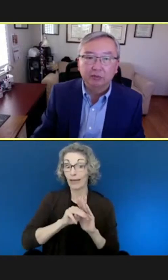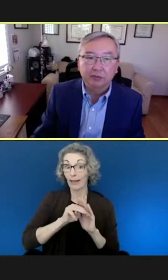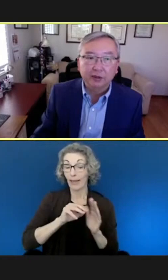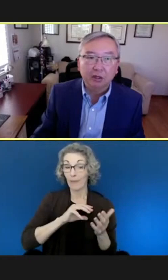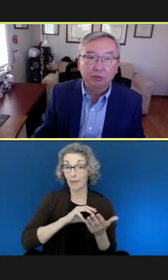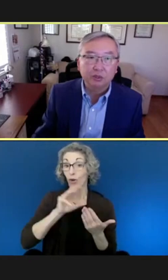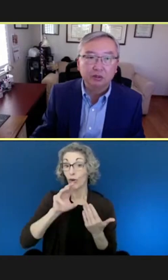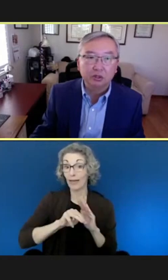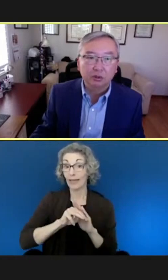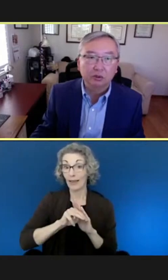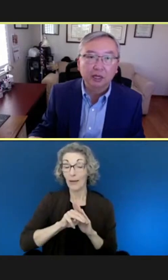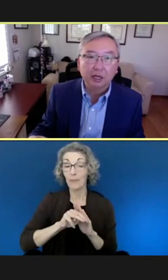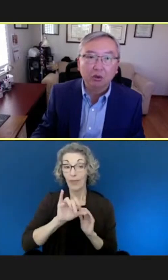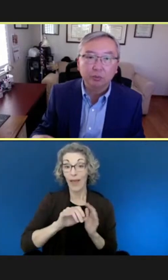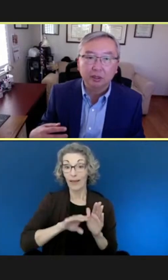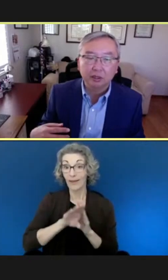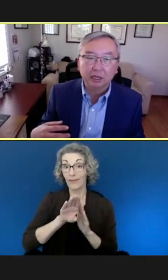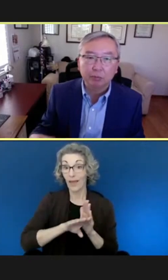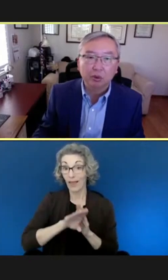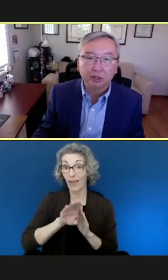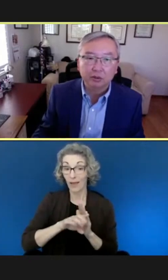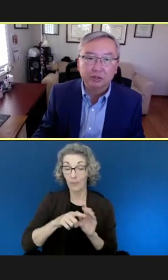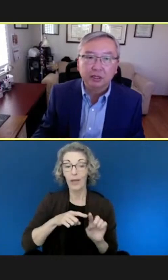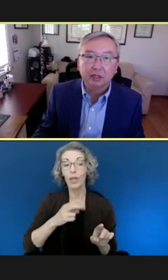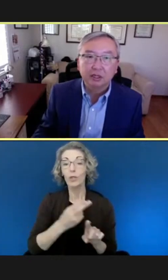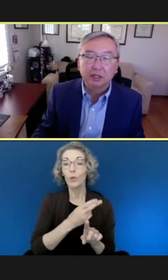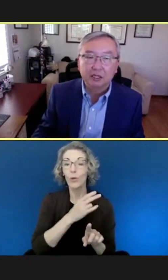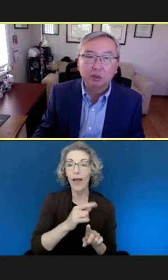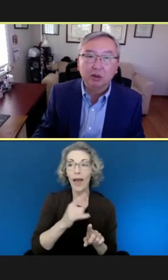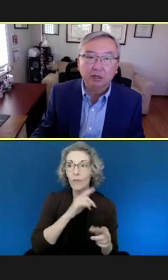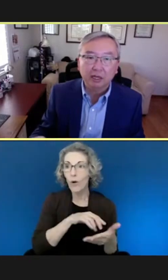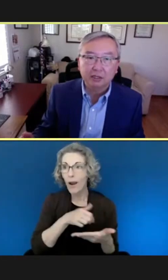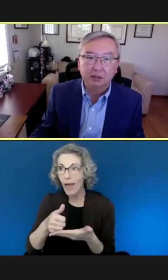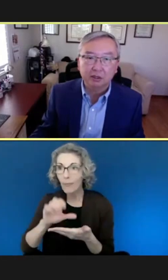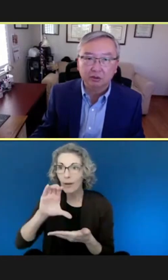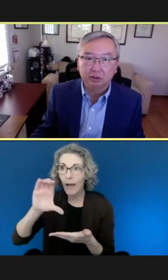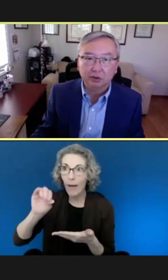to help employers as well as the neurodiverse individuals,